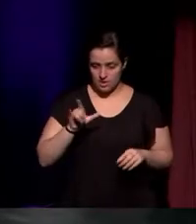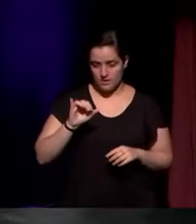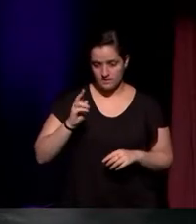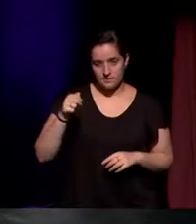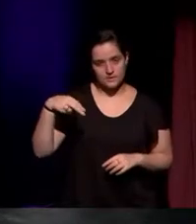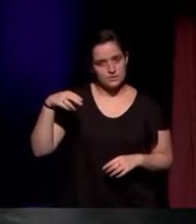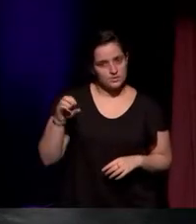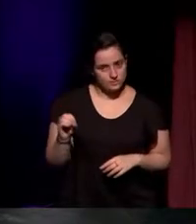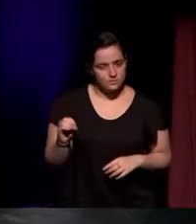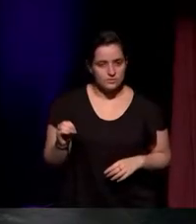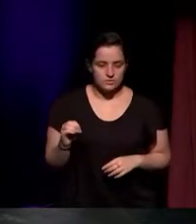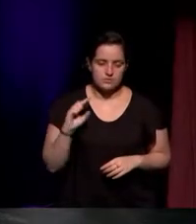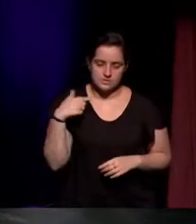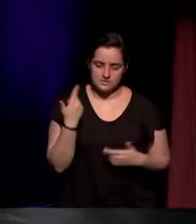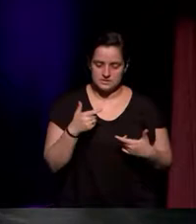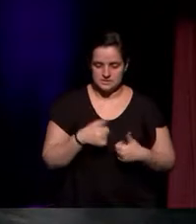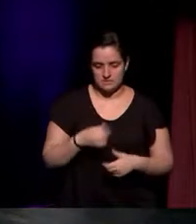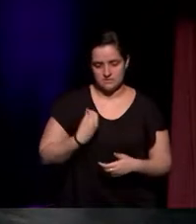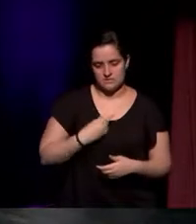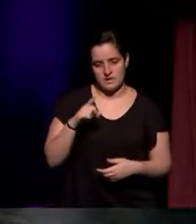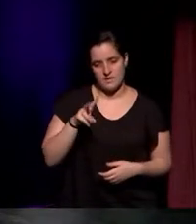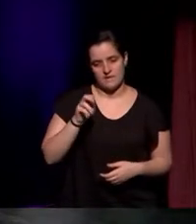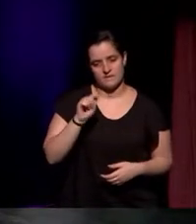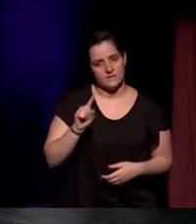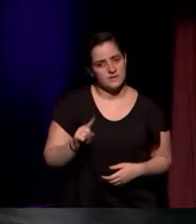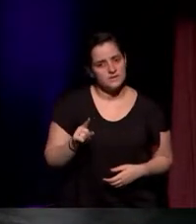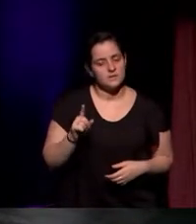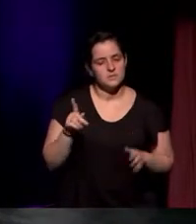who were present were several religious leaders,